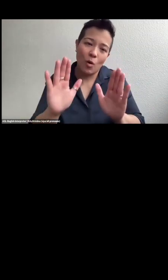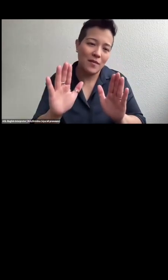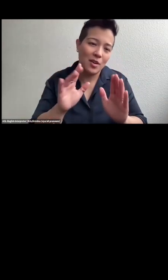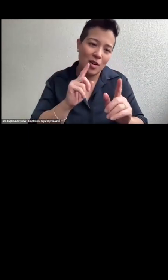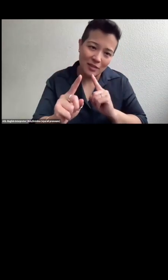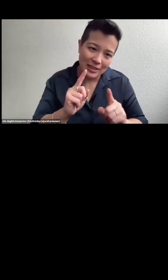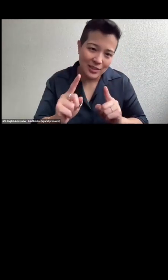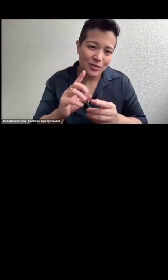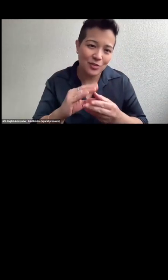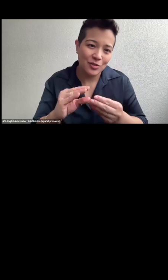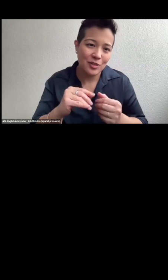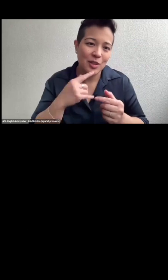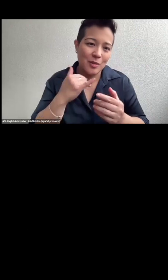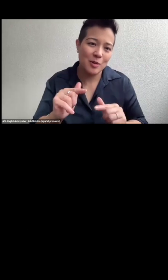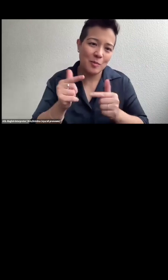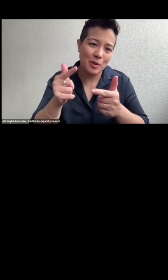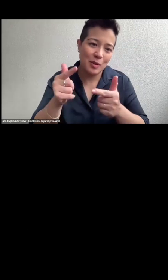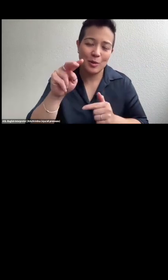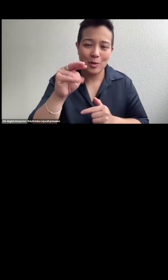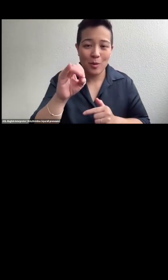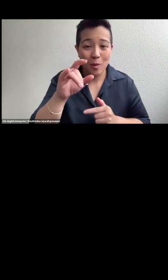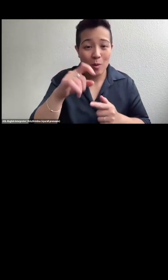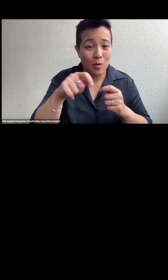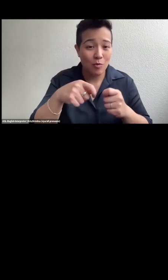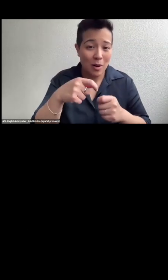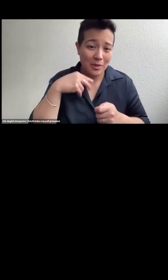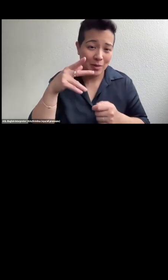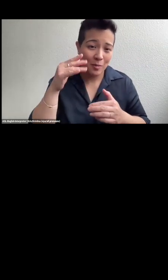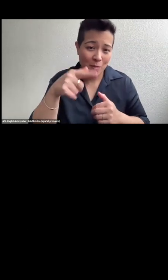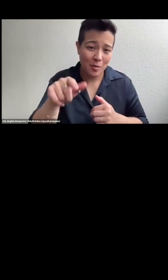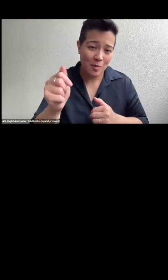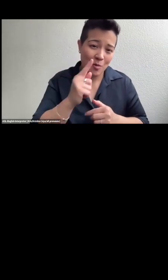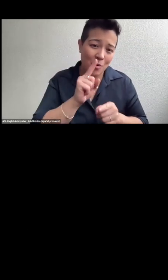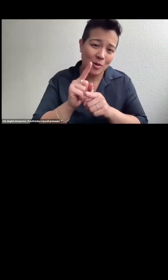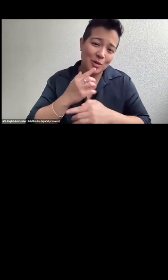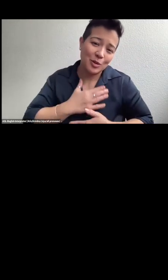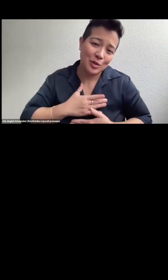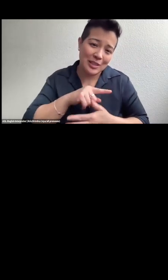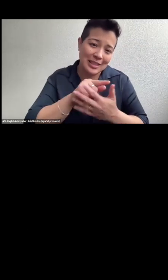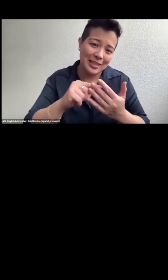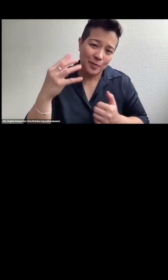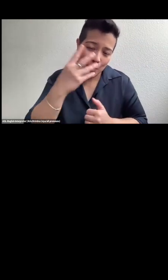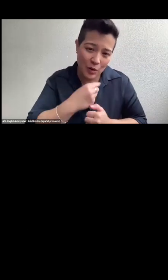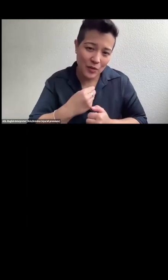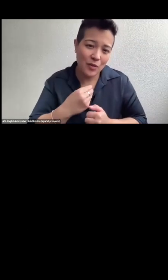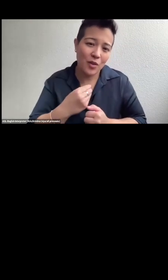I'm gonna pass it to Nicole to wrap us up, but i hope you all are also enjoying these beautiful um photos